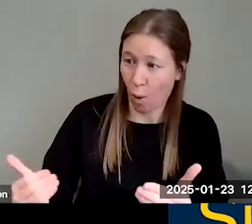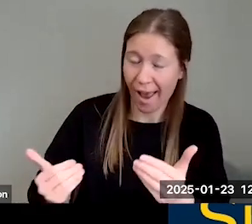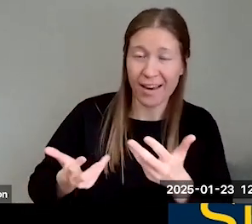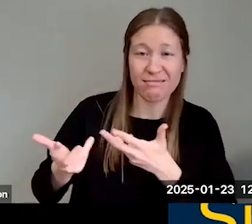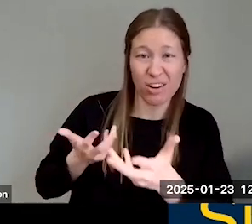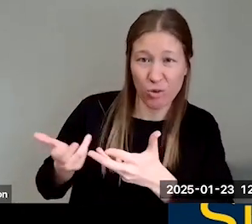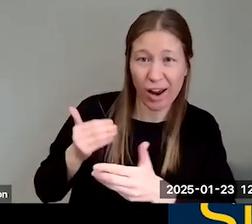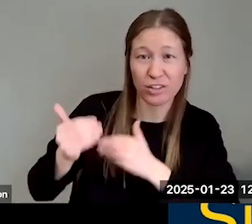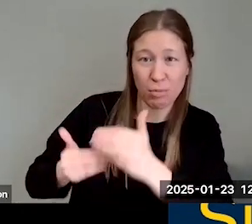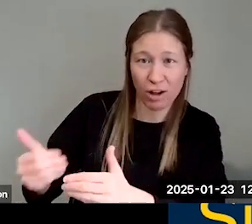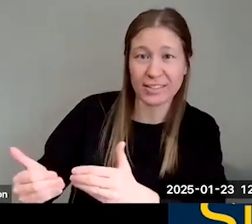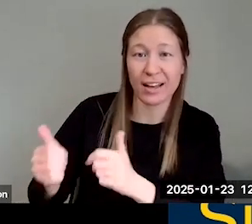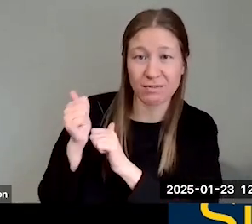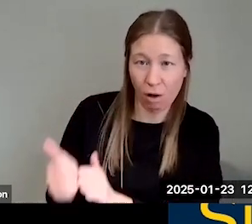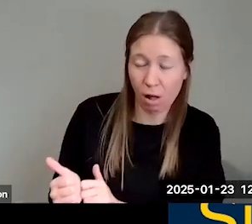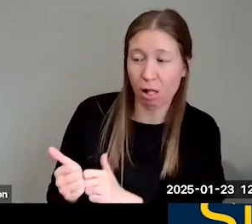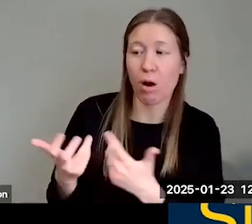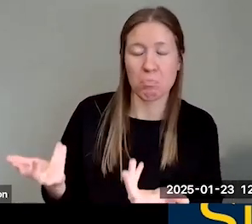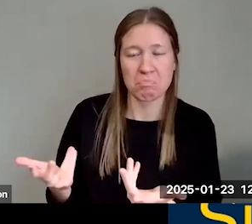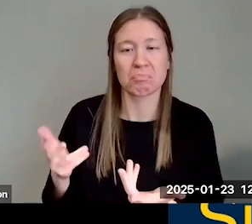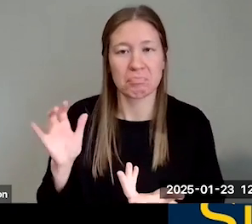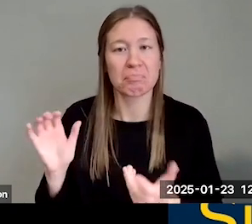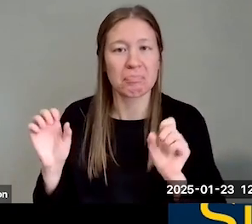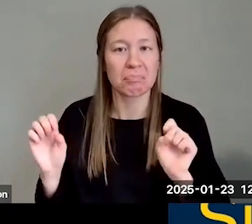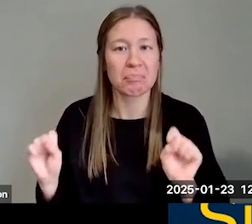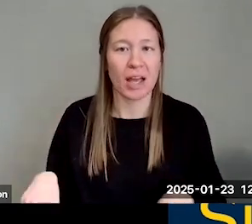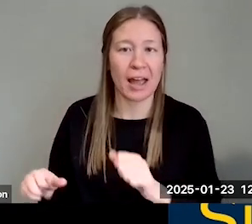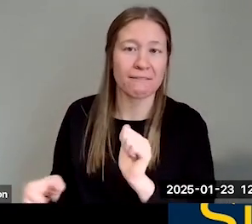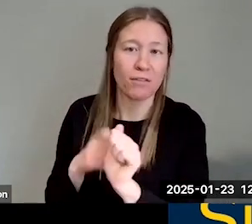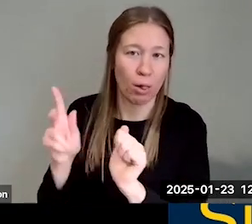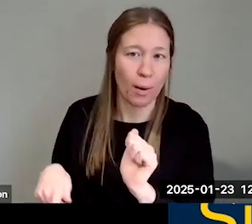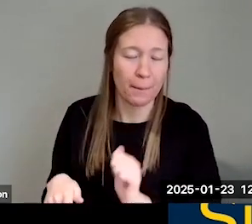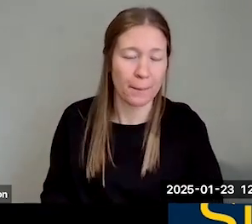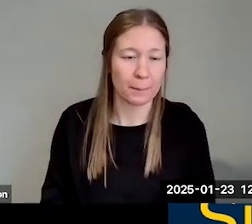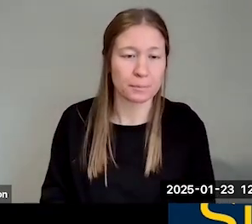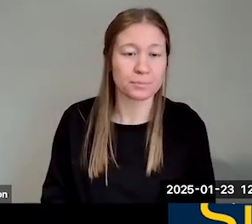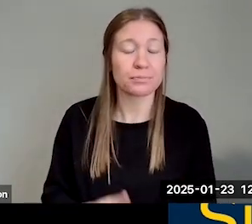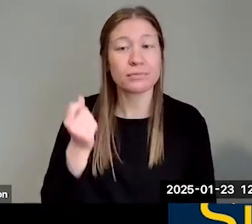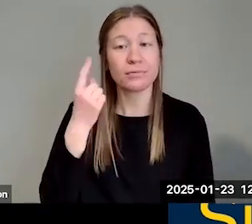And keep in mind, we need to apply our policies fairly